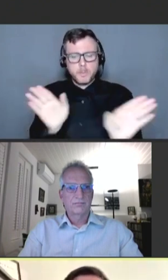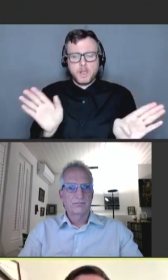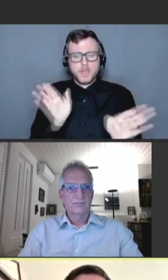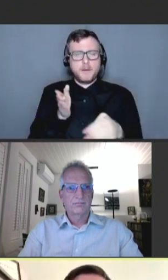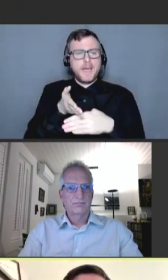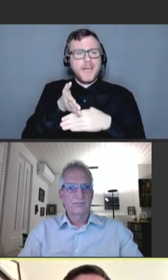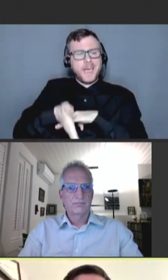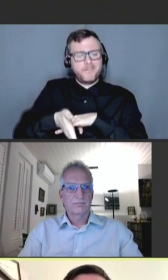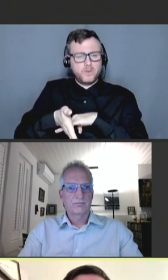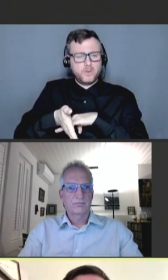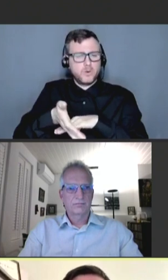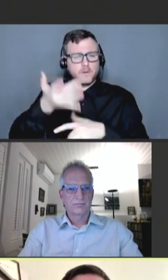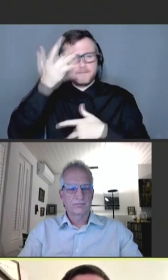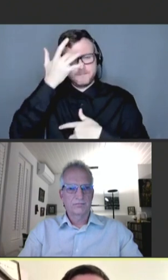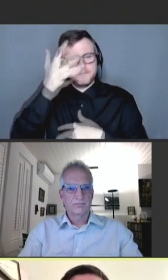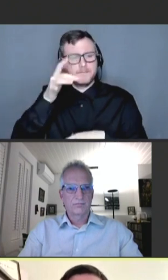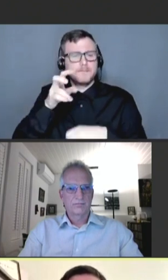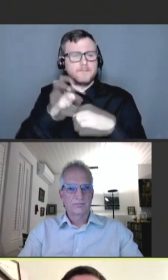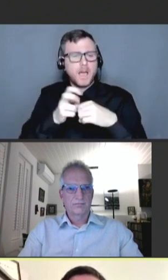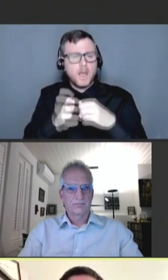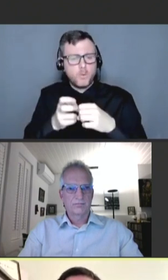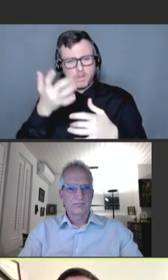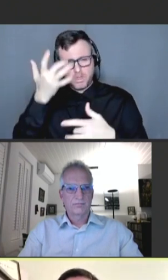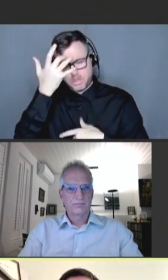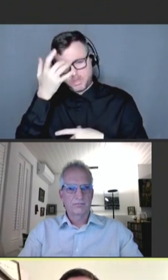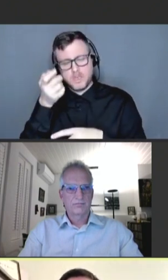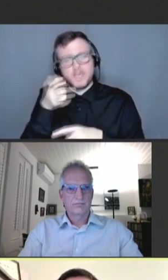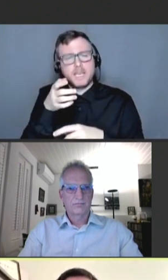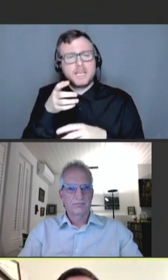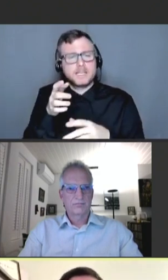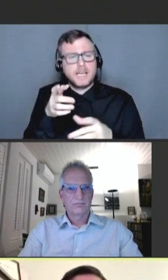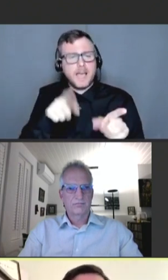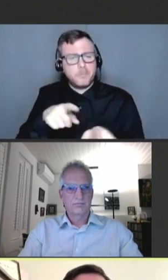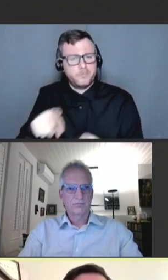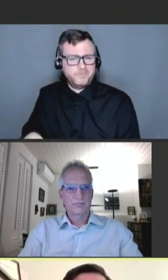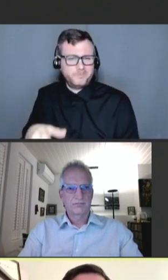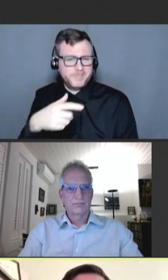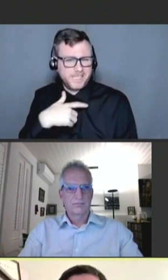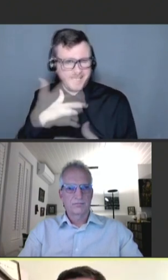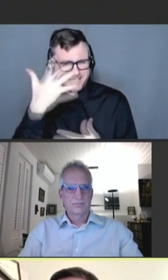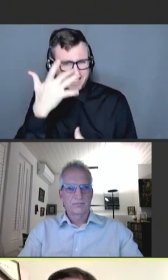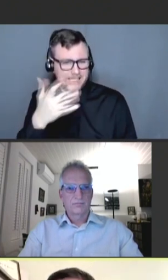and those opportunities don't really come every, you know, every year. Thankfully,